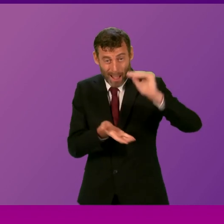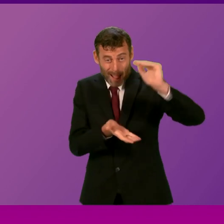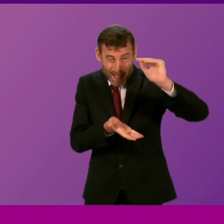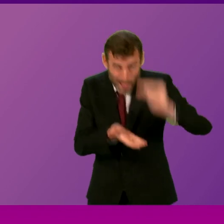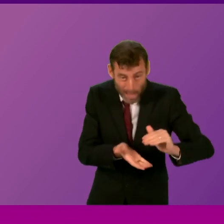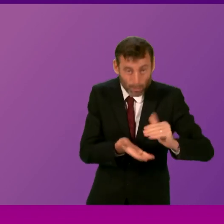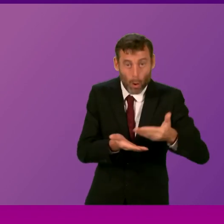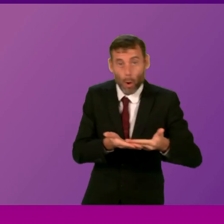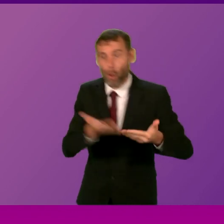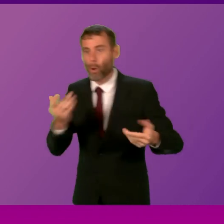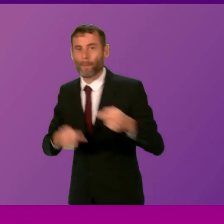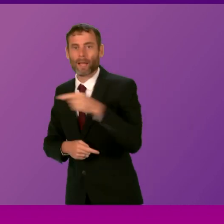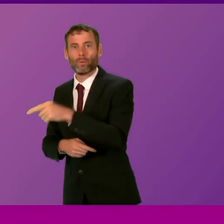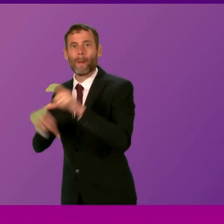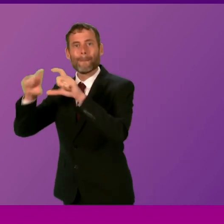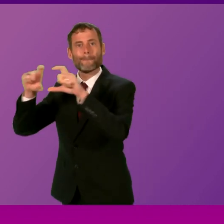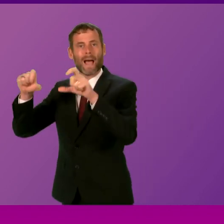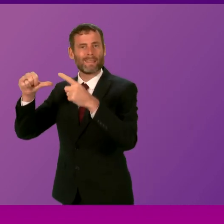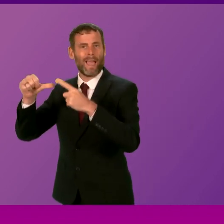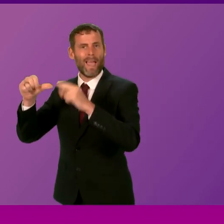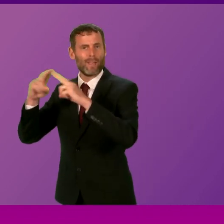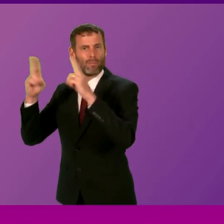than someone in a band A property? As someone living in a higher-band property,